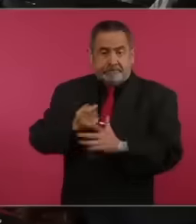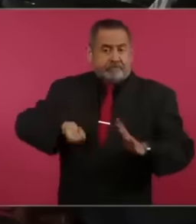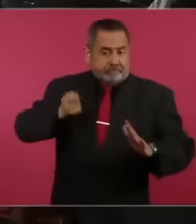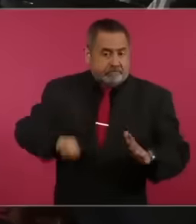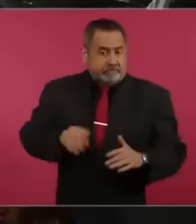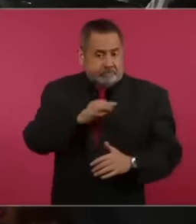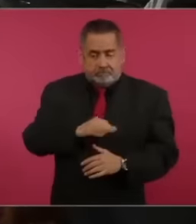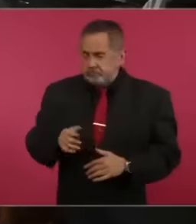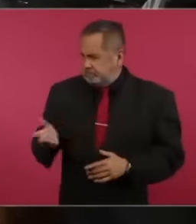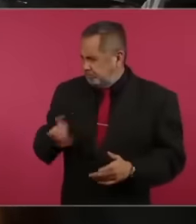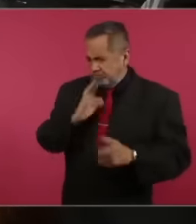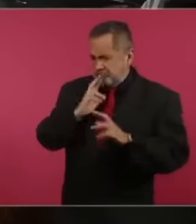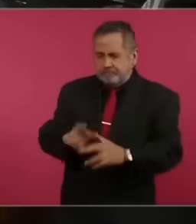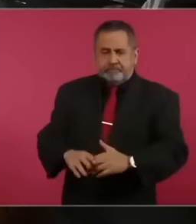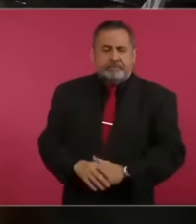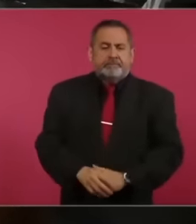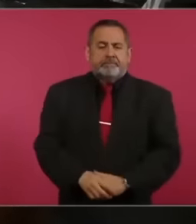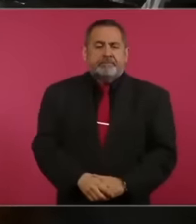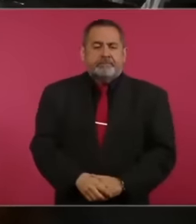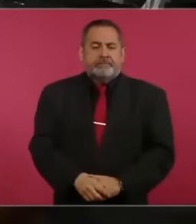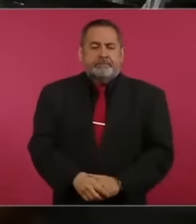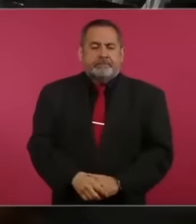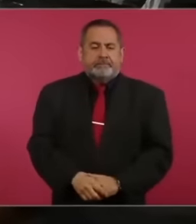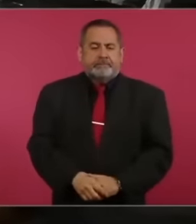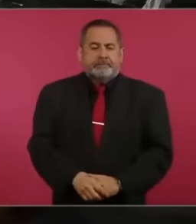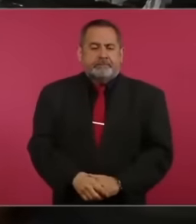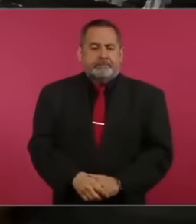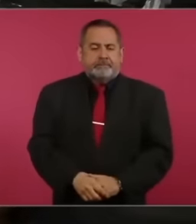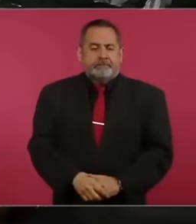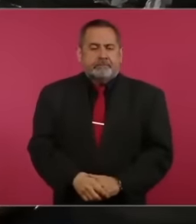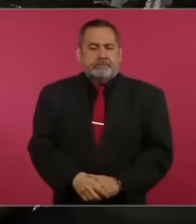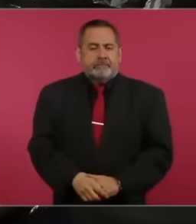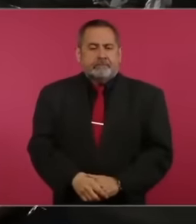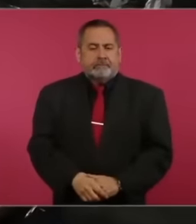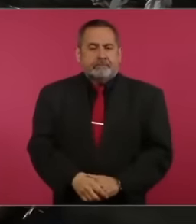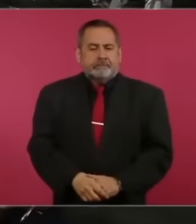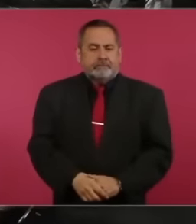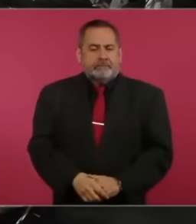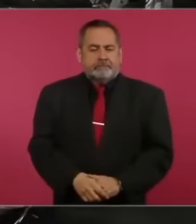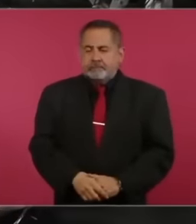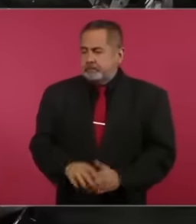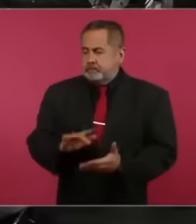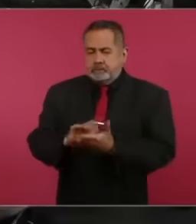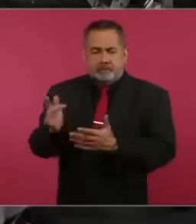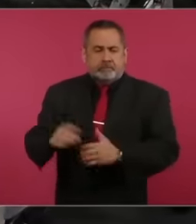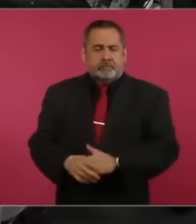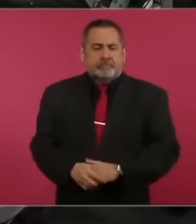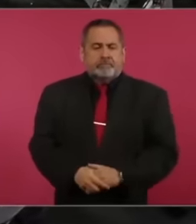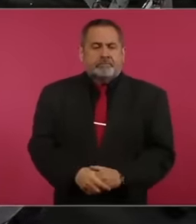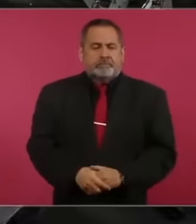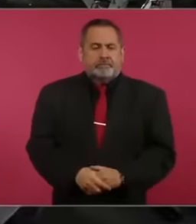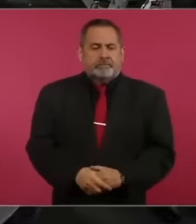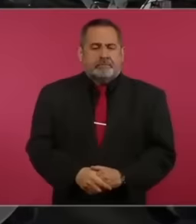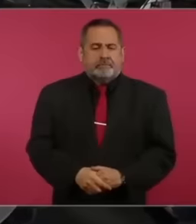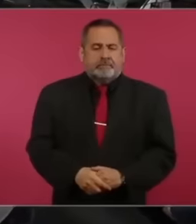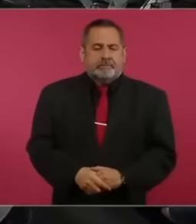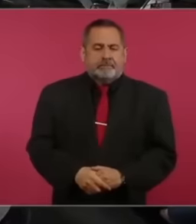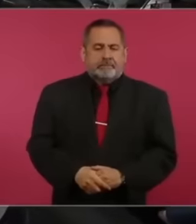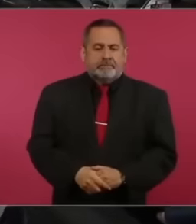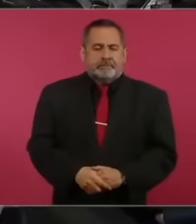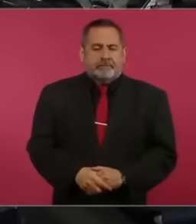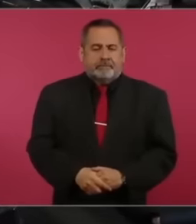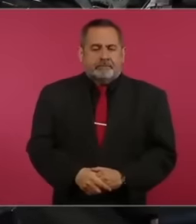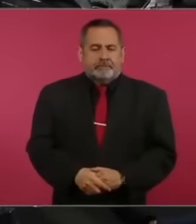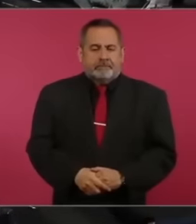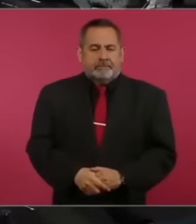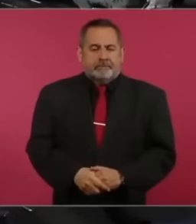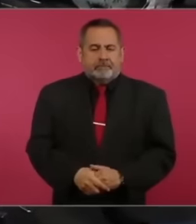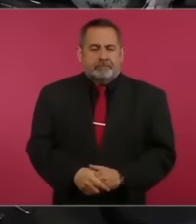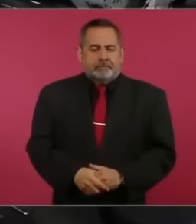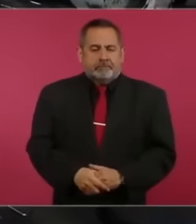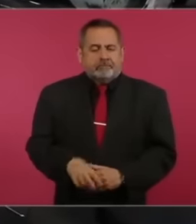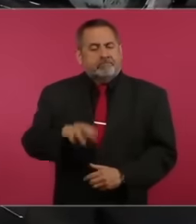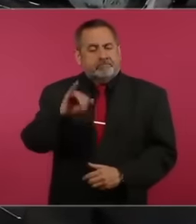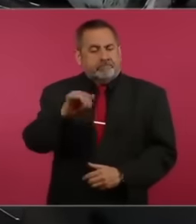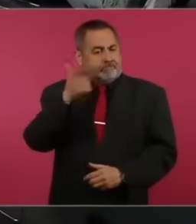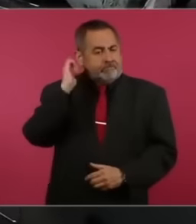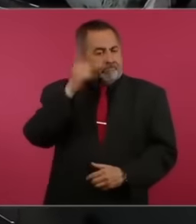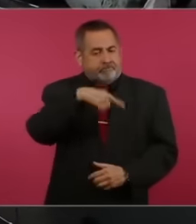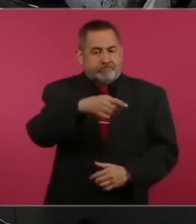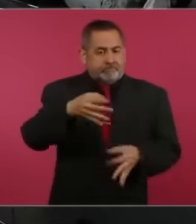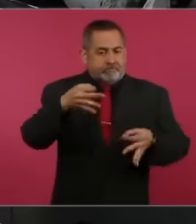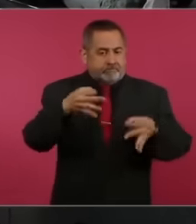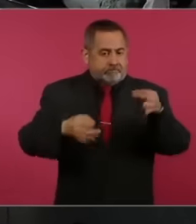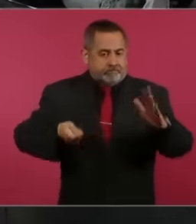any of you or Arturo. Thank you, all three, because the aspiration is for the courts to resolve